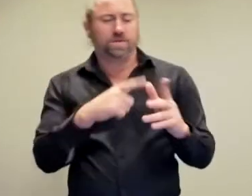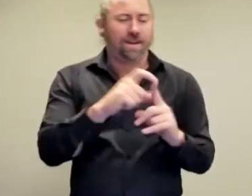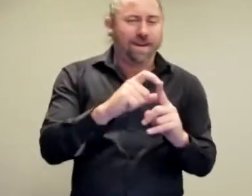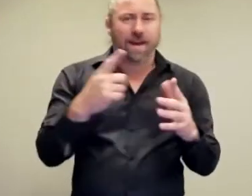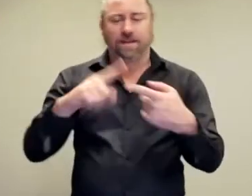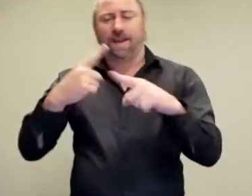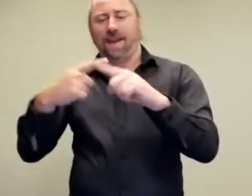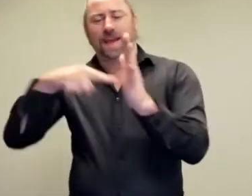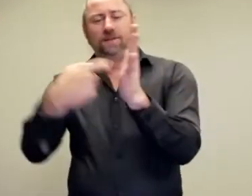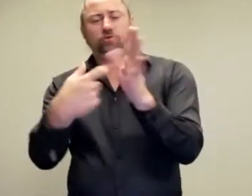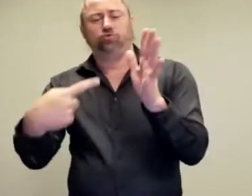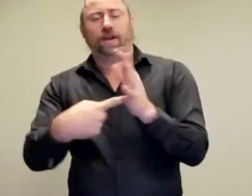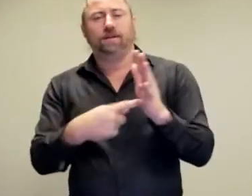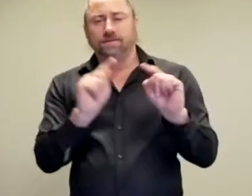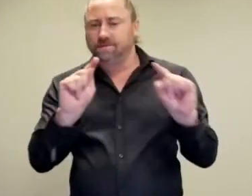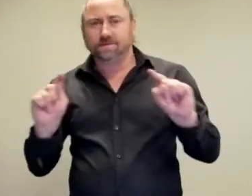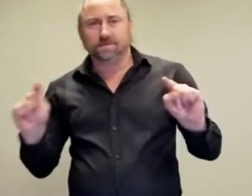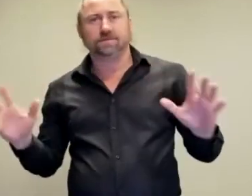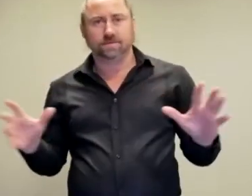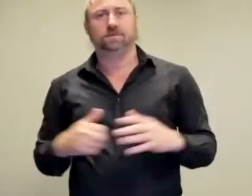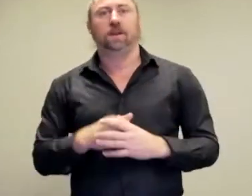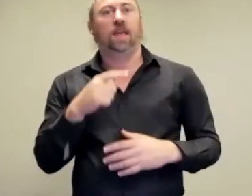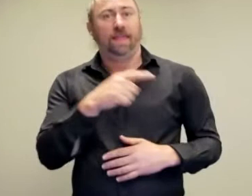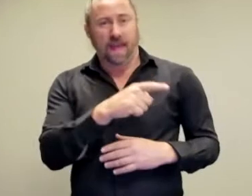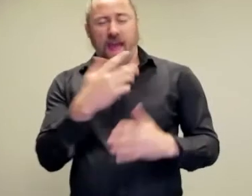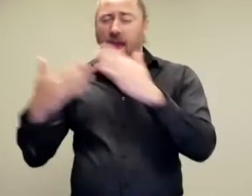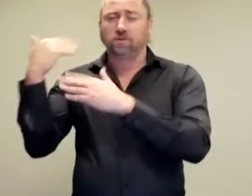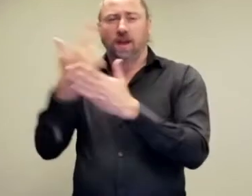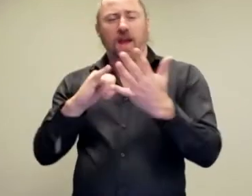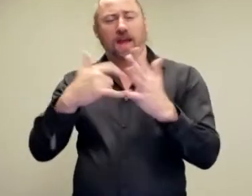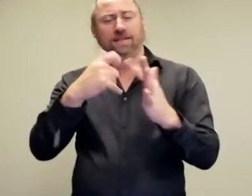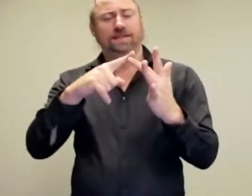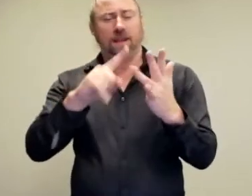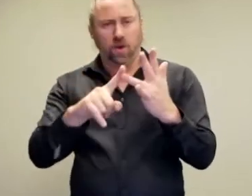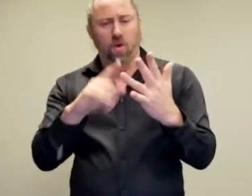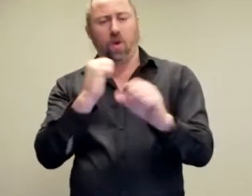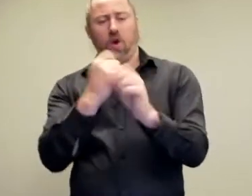This work also recalls the ancient art of sciagraphy, tracing shadows to make a painting.